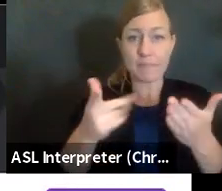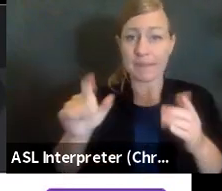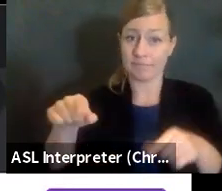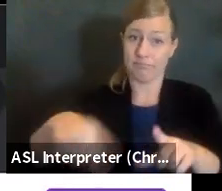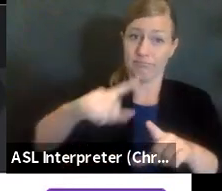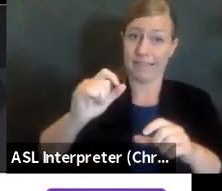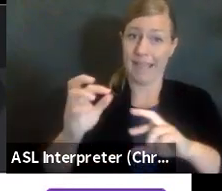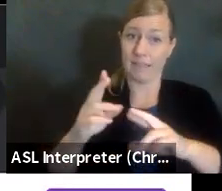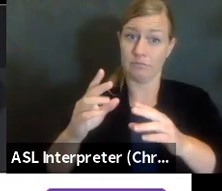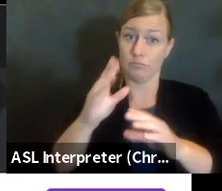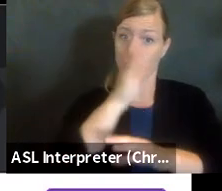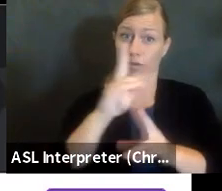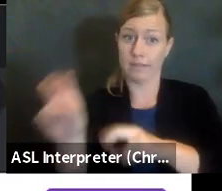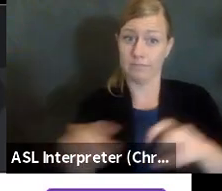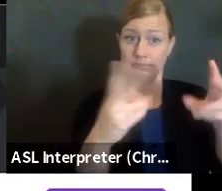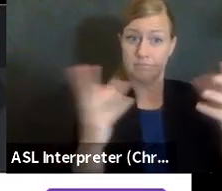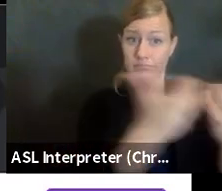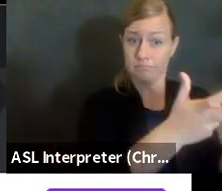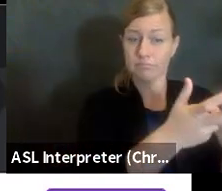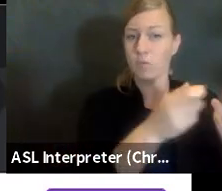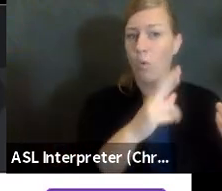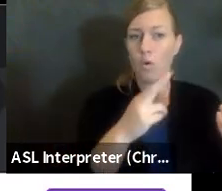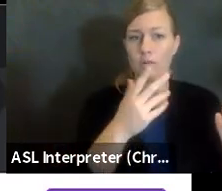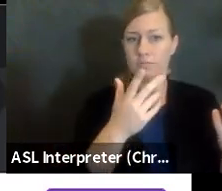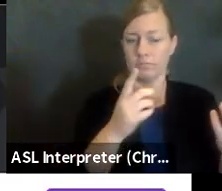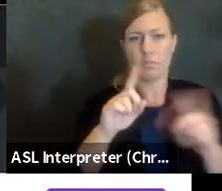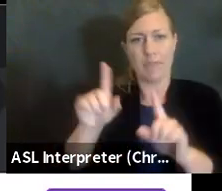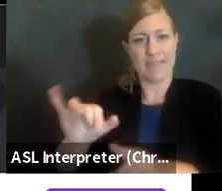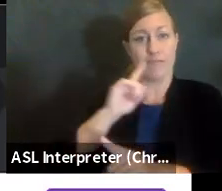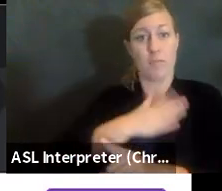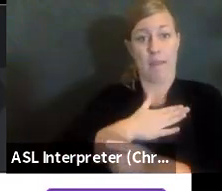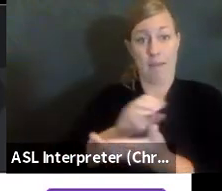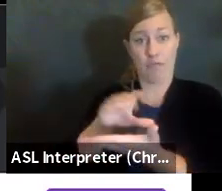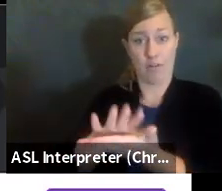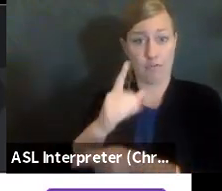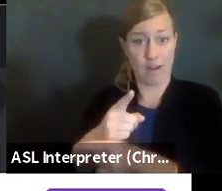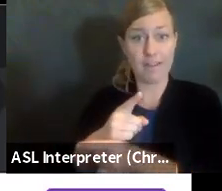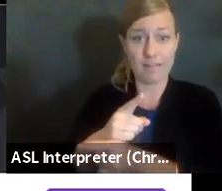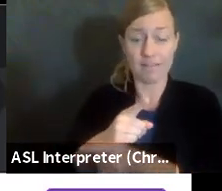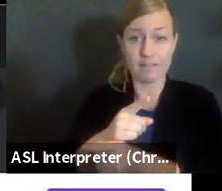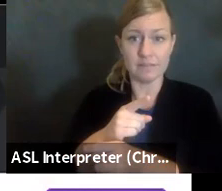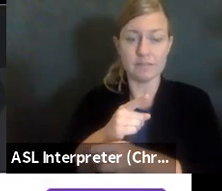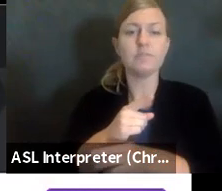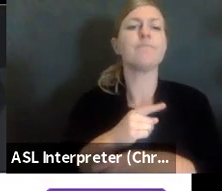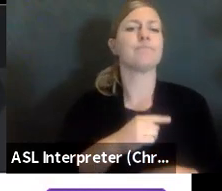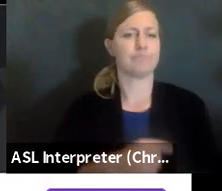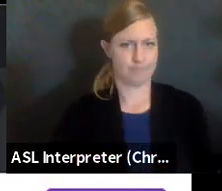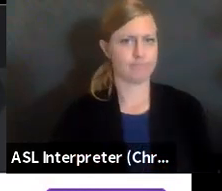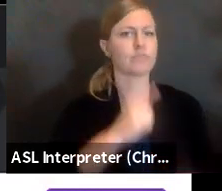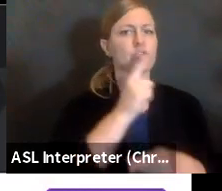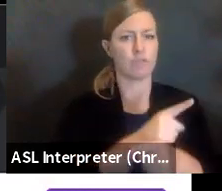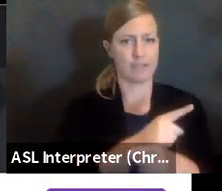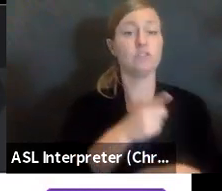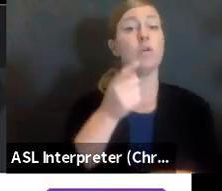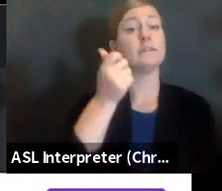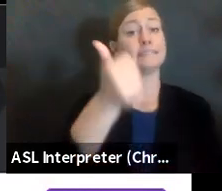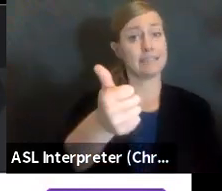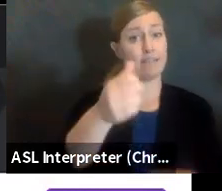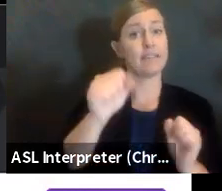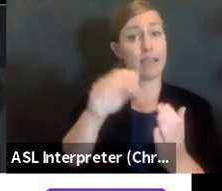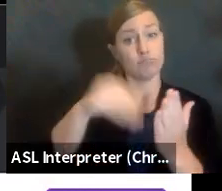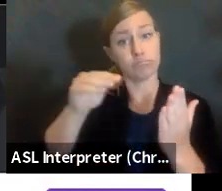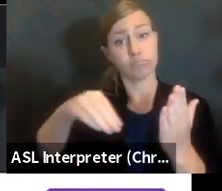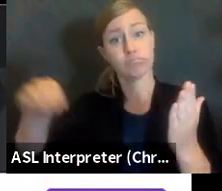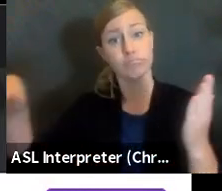ESD 112 - Katherine Livick: Absolutely. So any assignments that you put into this system, you will have the opportunity to keep grades and keep track of whether they're turned in or not in this system.